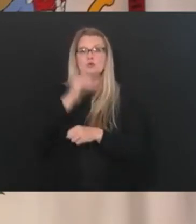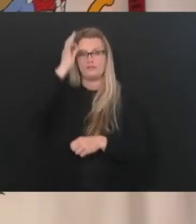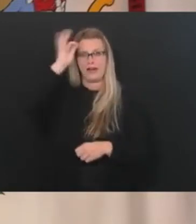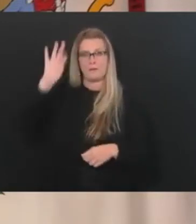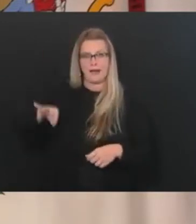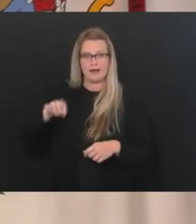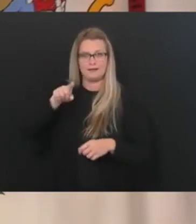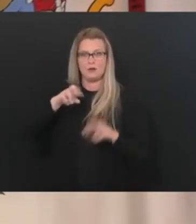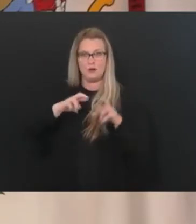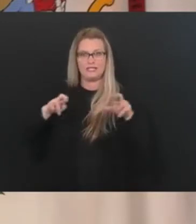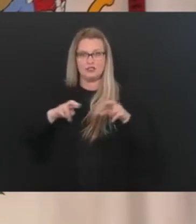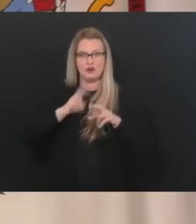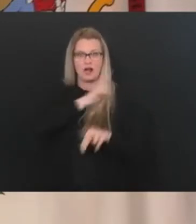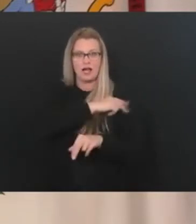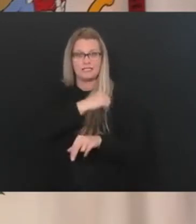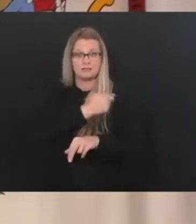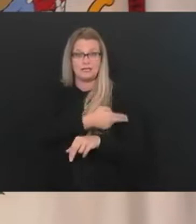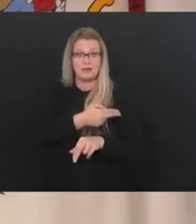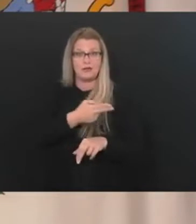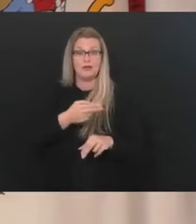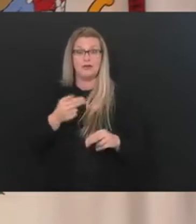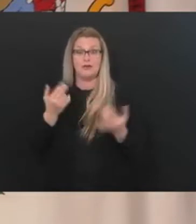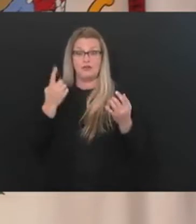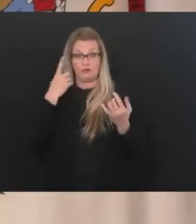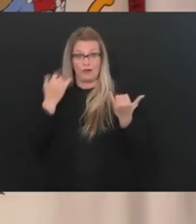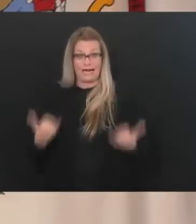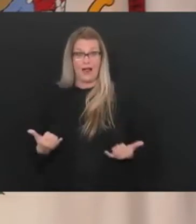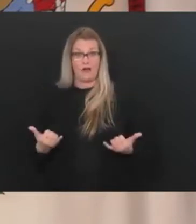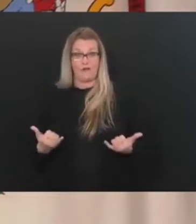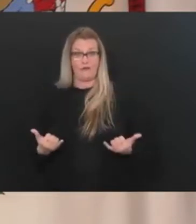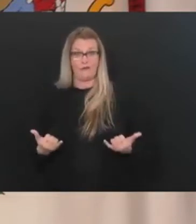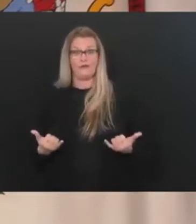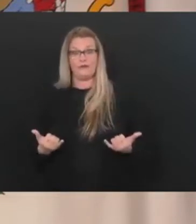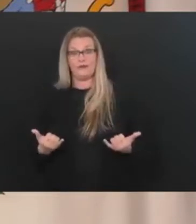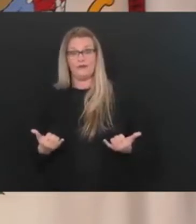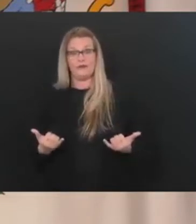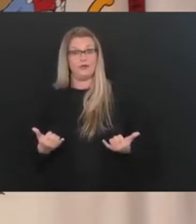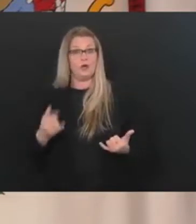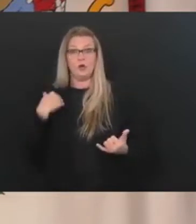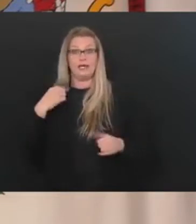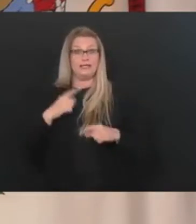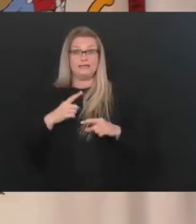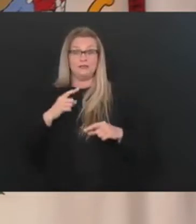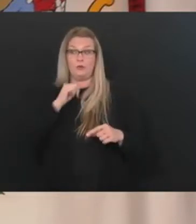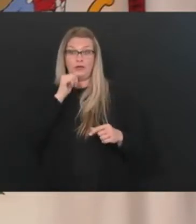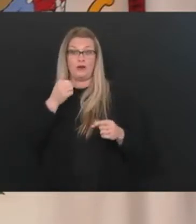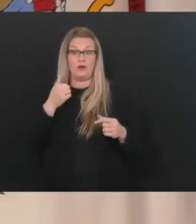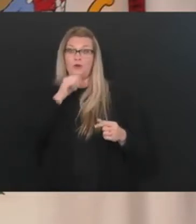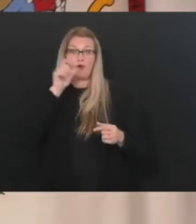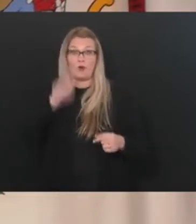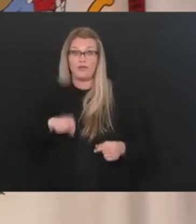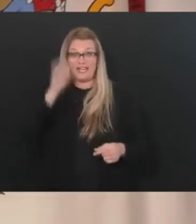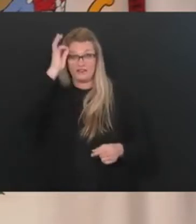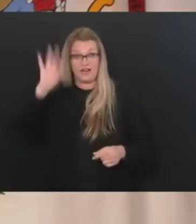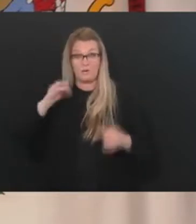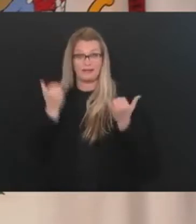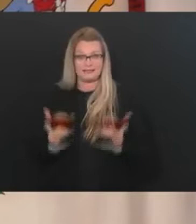DON'T HAVE THE NEED TODAY TO NEED FAIRMONT IN CASE OF A SURGE TO PUT THESE CORONAVIRUS, YOU